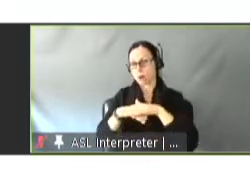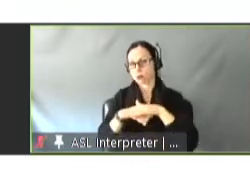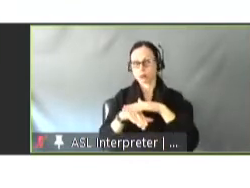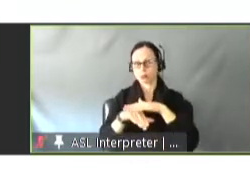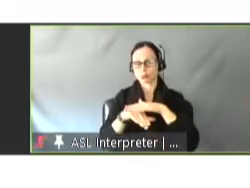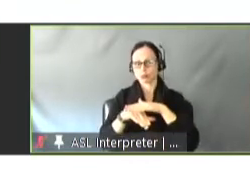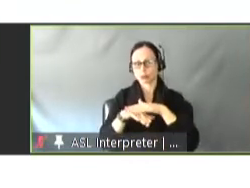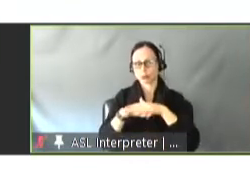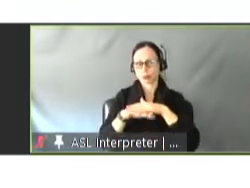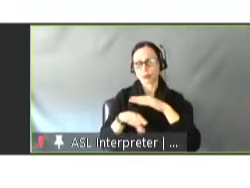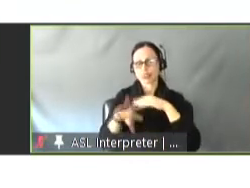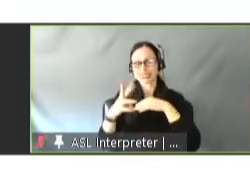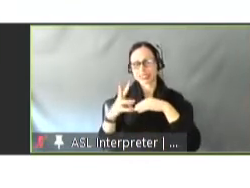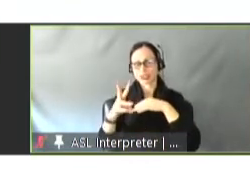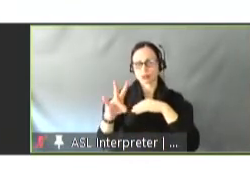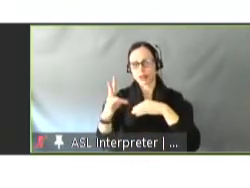When we look in the -- next.